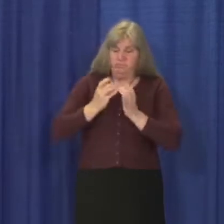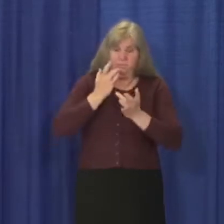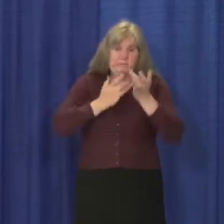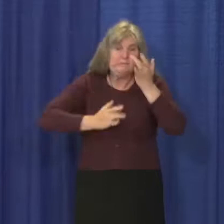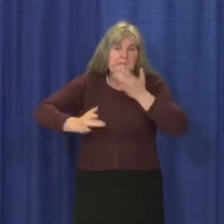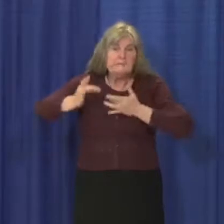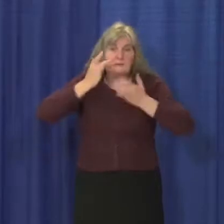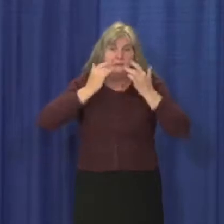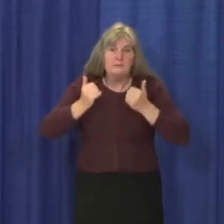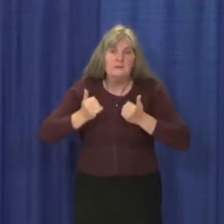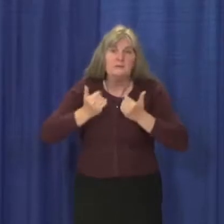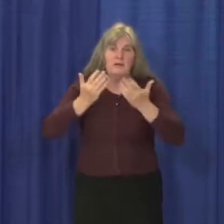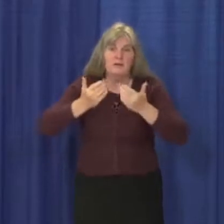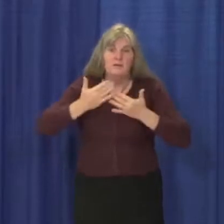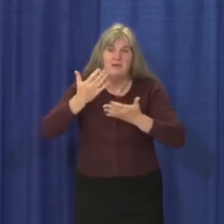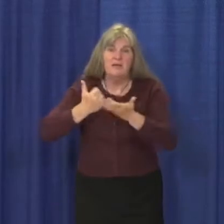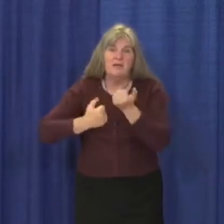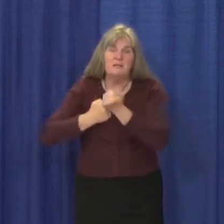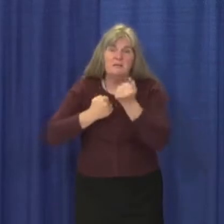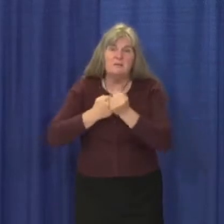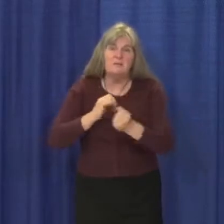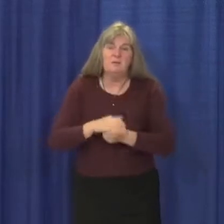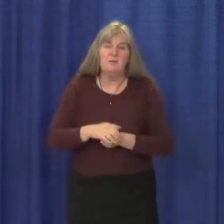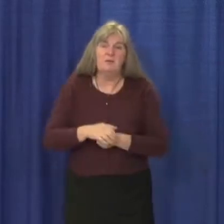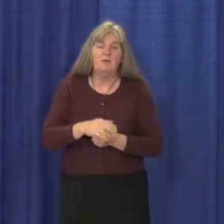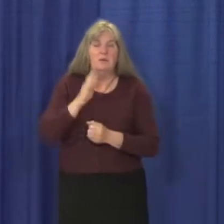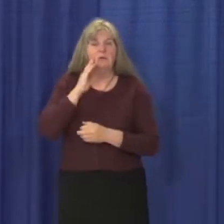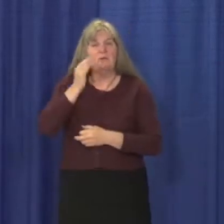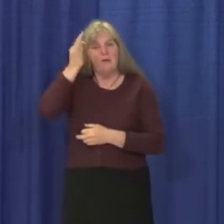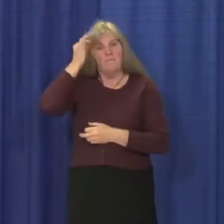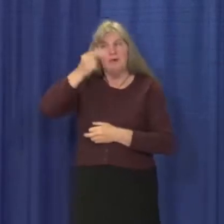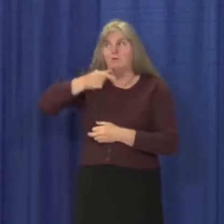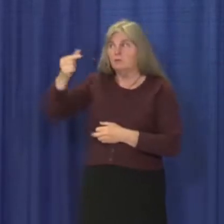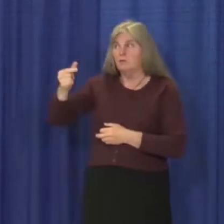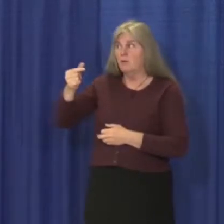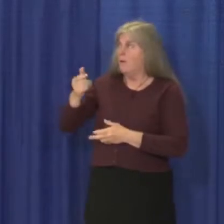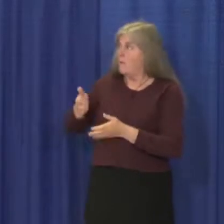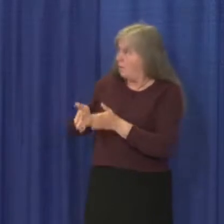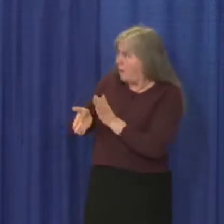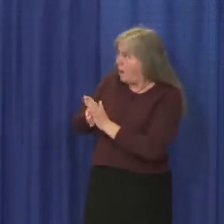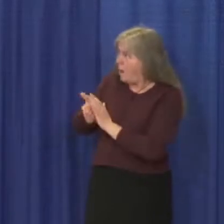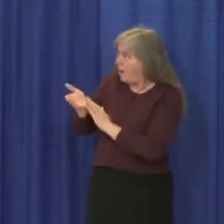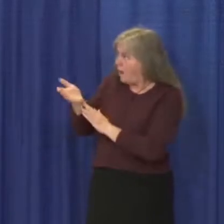then. The federal government approved the government's request for assistance to support the